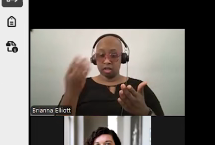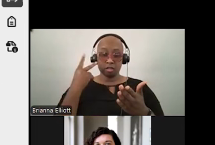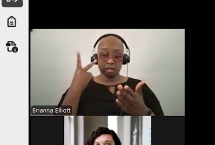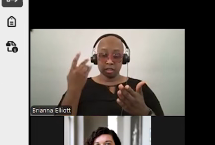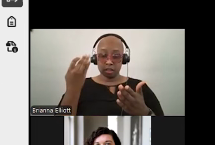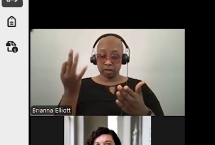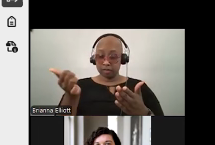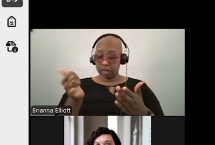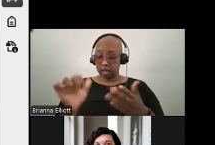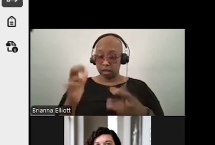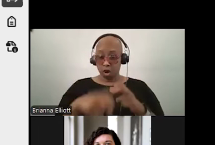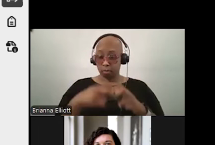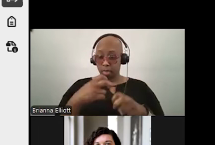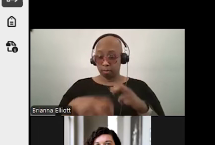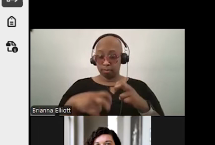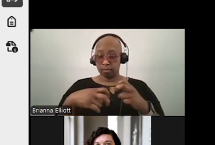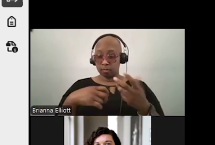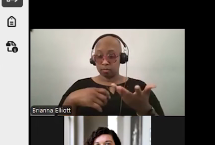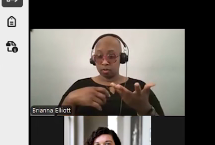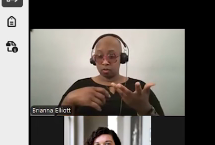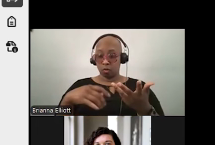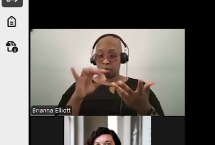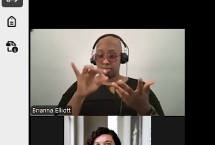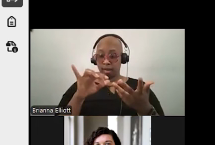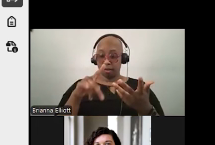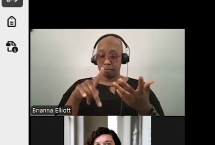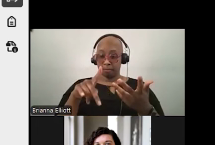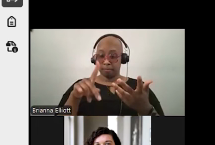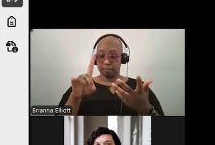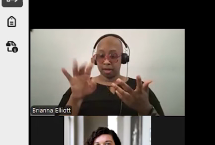this particular PDF. Again, we're going to come prepare for accessibility. We're going to check